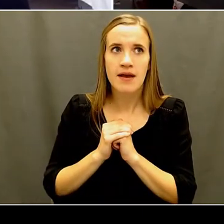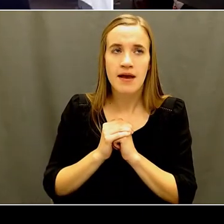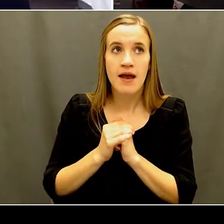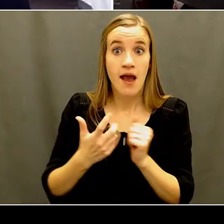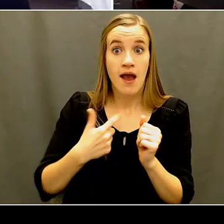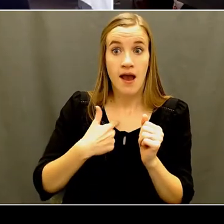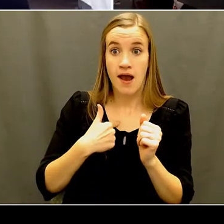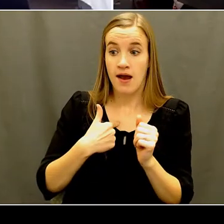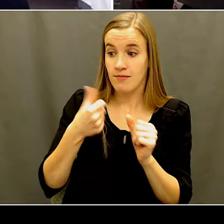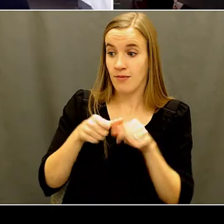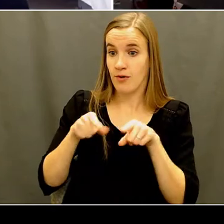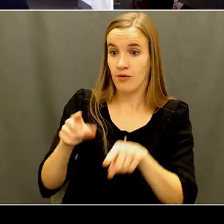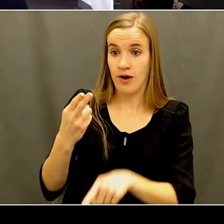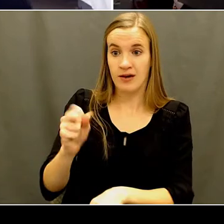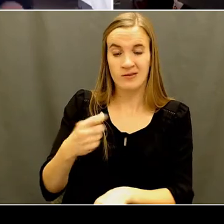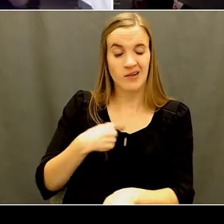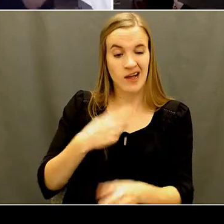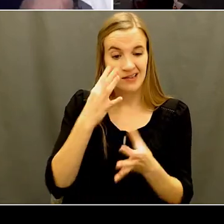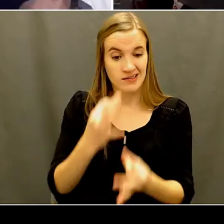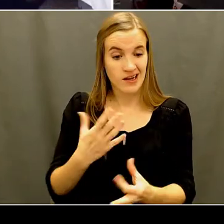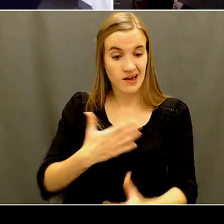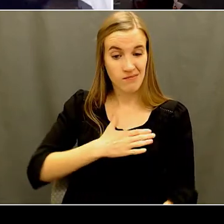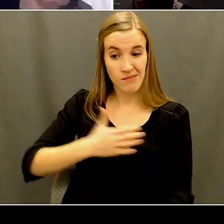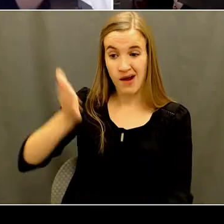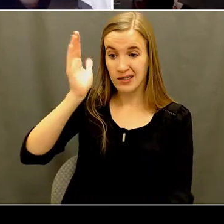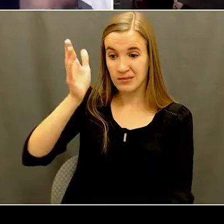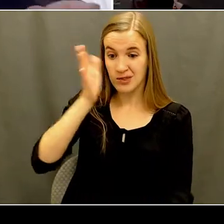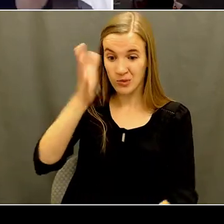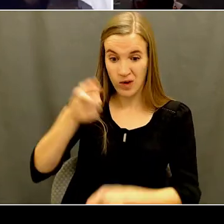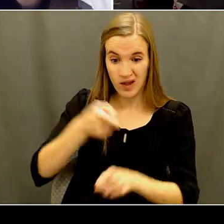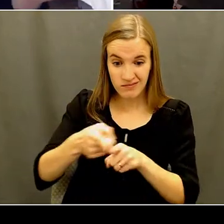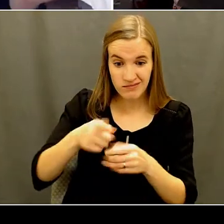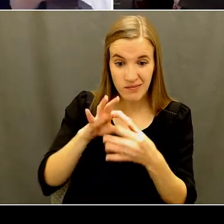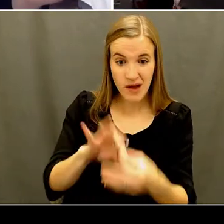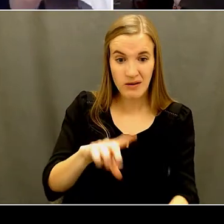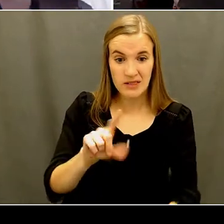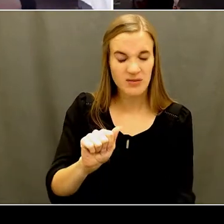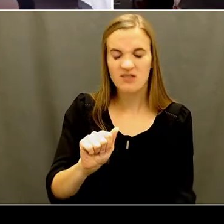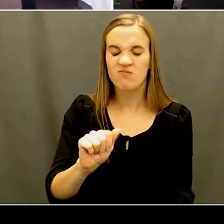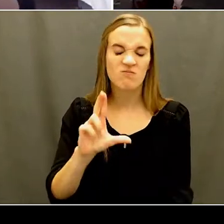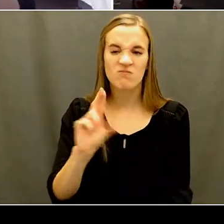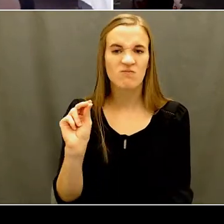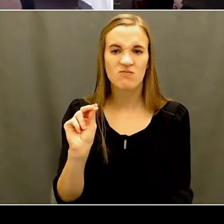disability because I, you knew, you knew as soon as I got up to take that stage